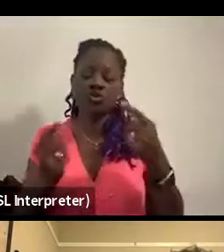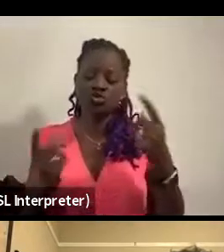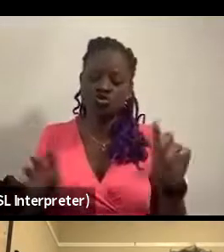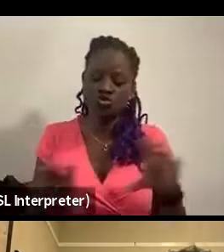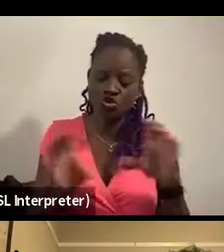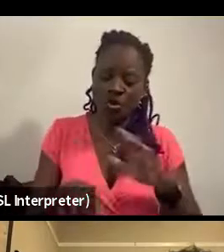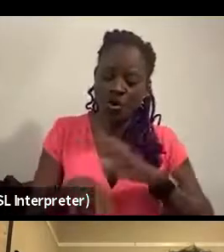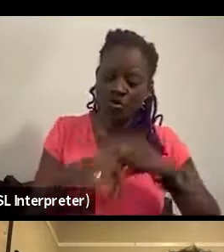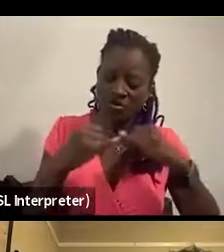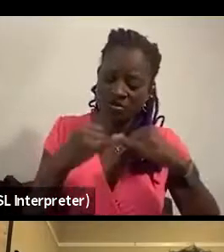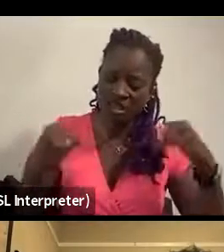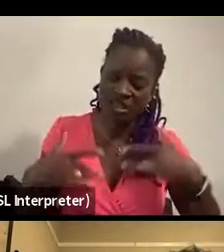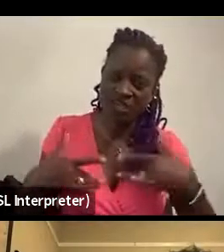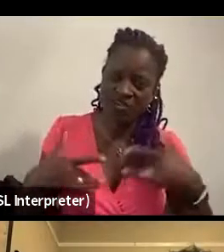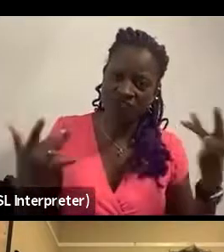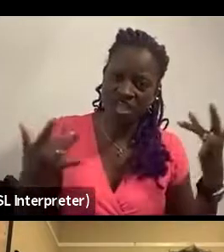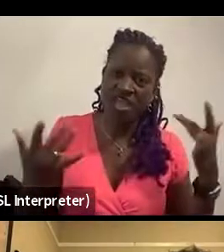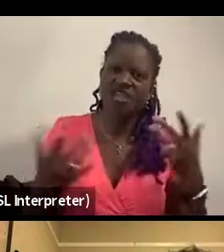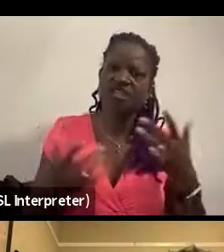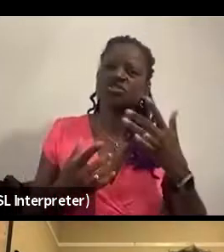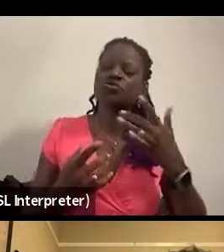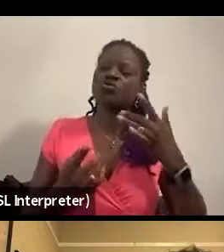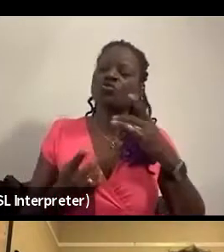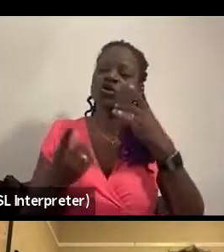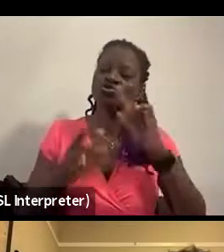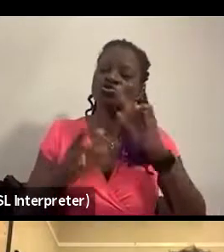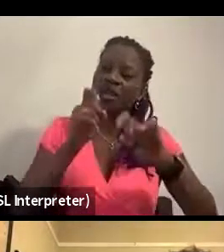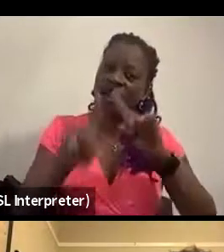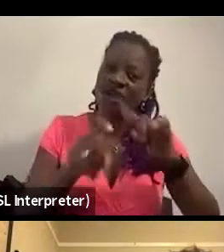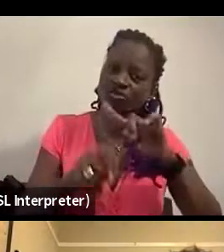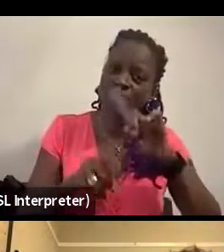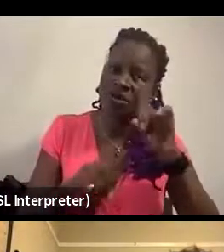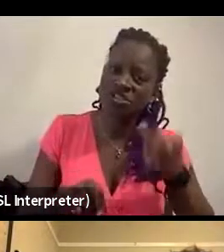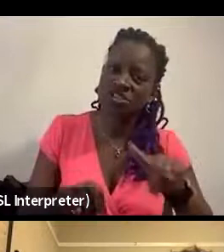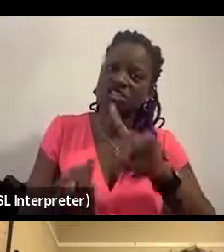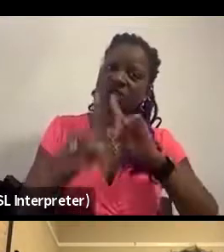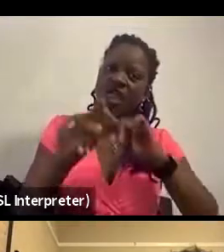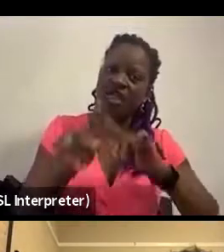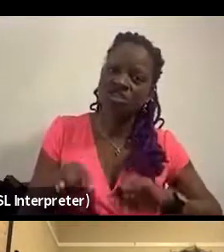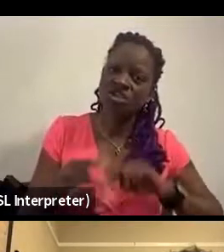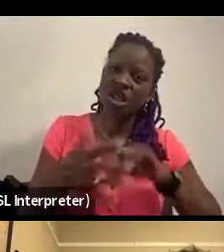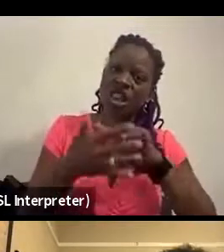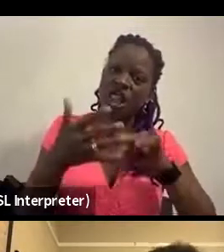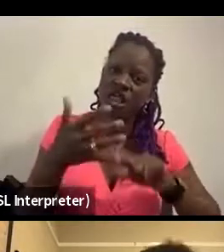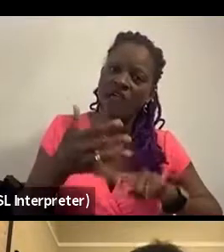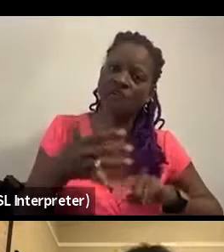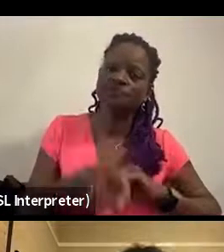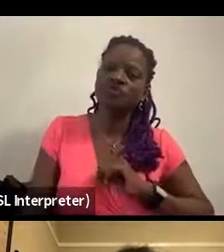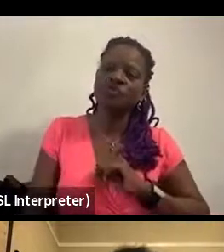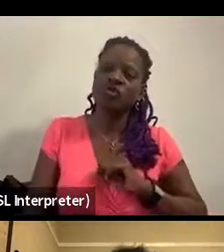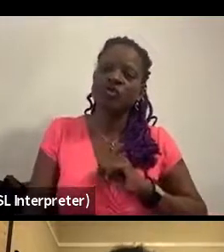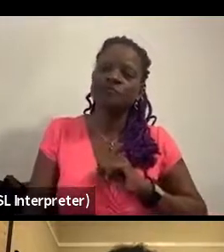People can answer questions or ask questions and then you send your brother. This is a Chavas event.